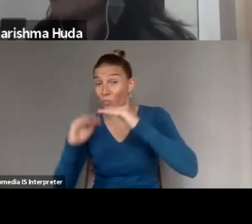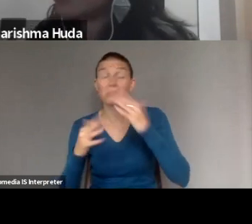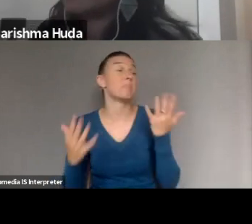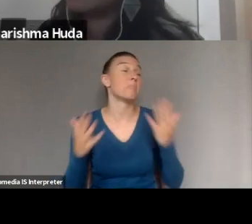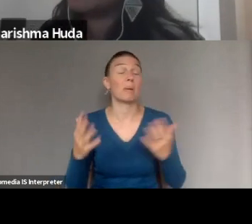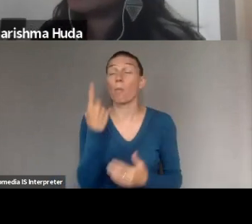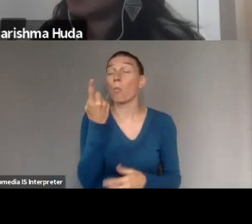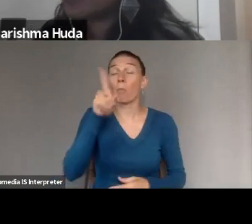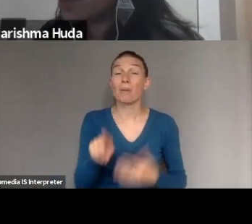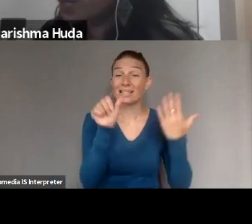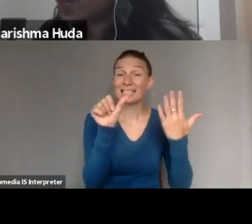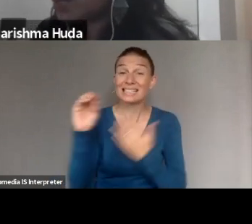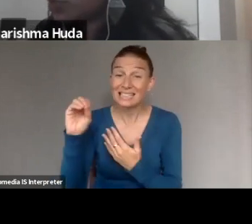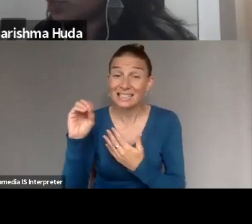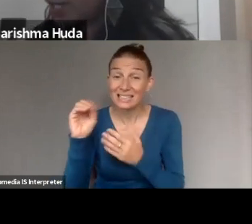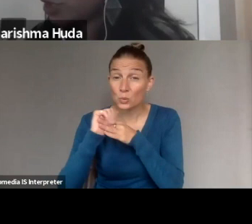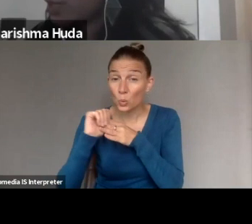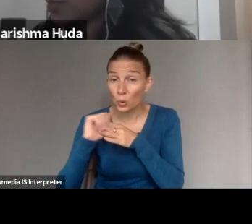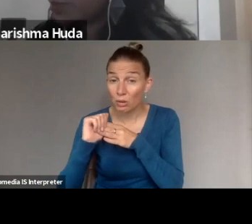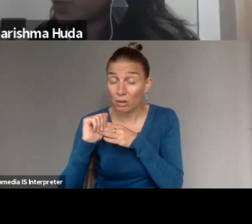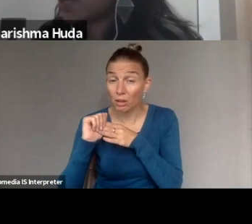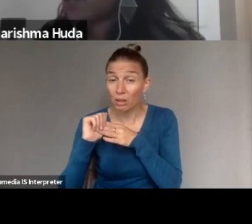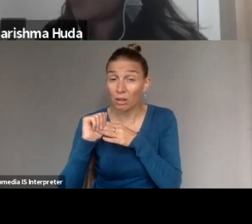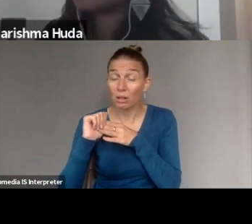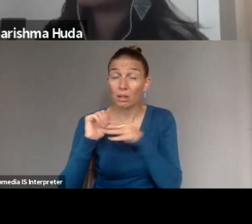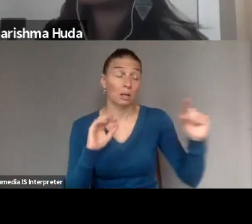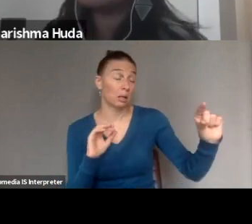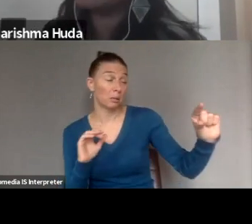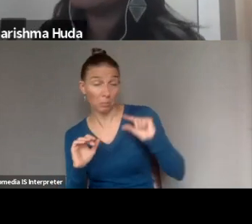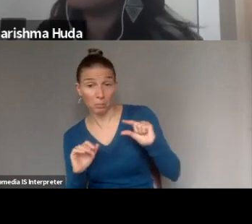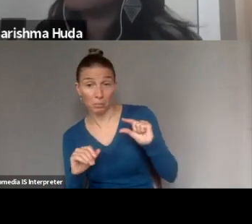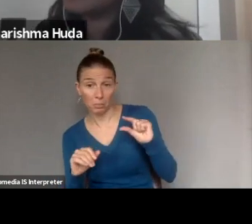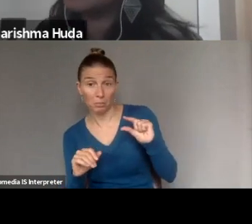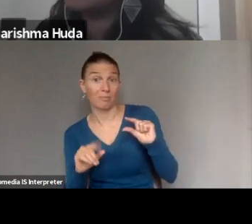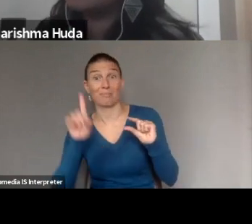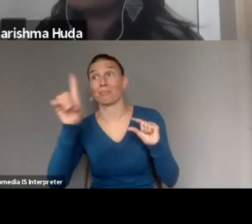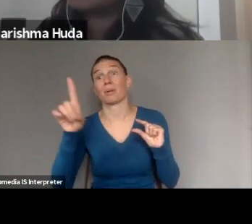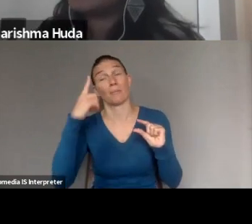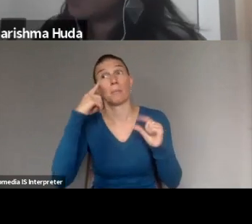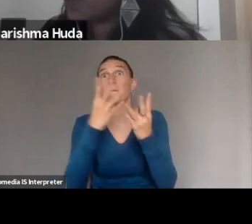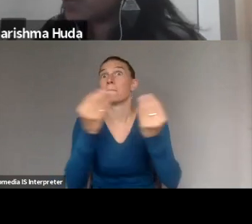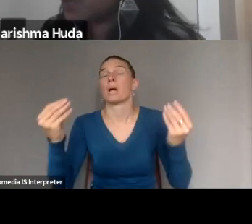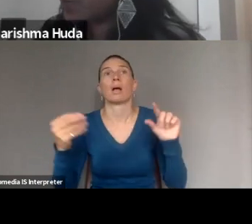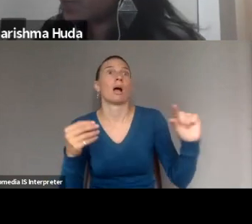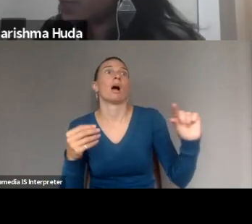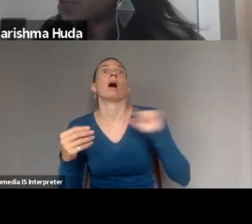from these temporary unconditional cash transfers acted as a lifeline for many people with disabilities